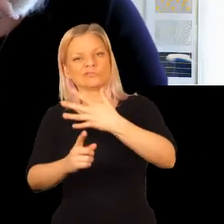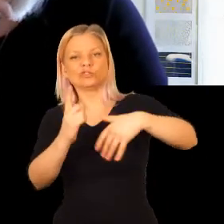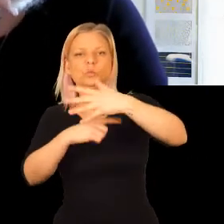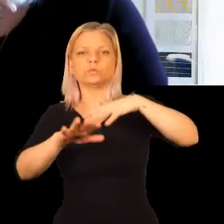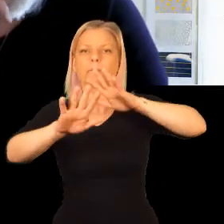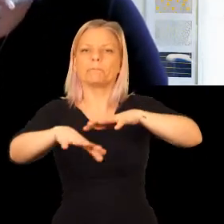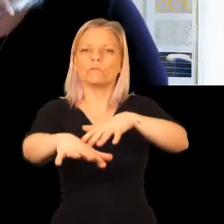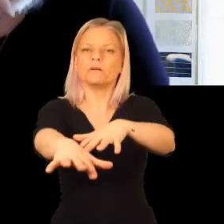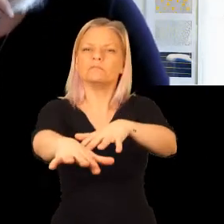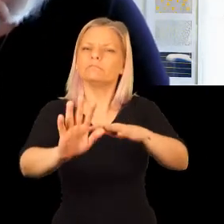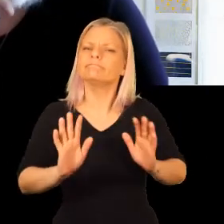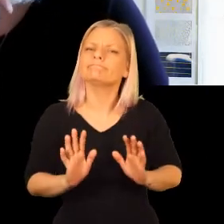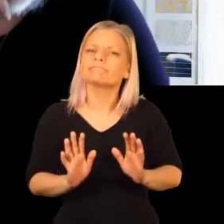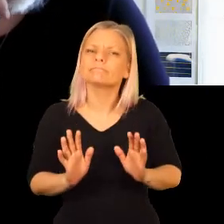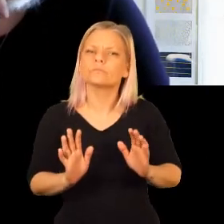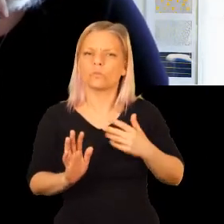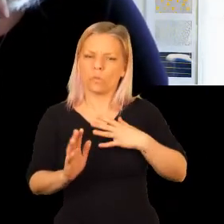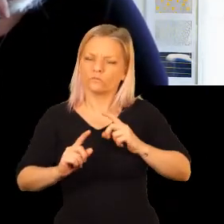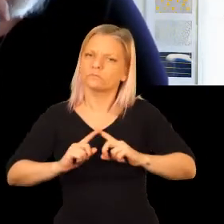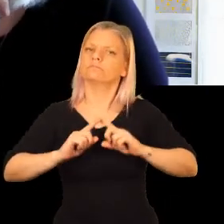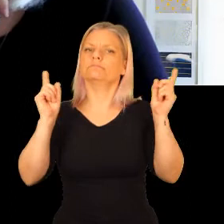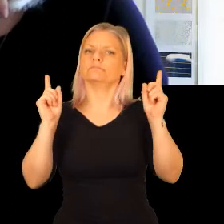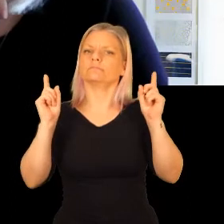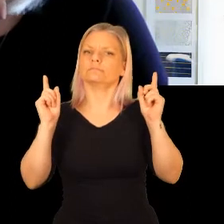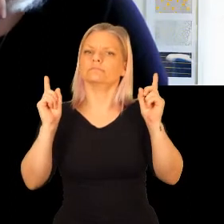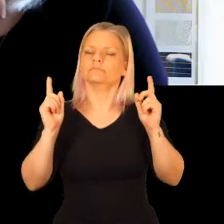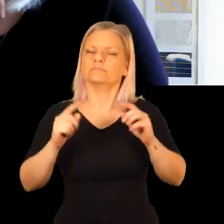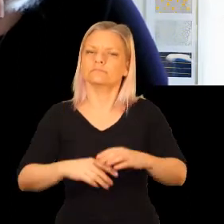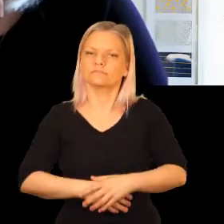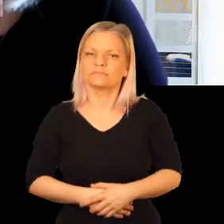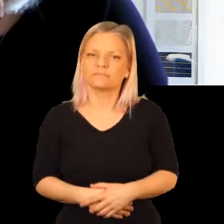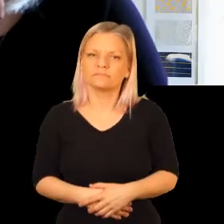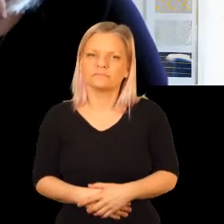we're part of social movements and part of being a social movement is actually we want change we